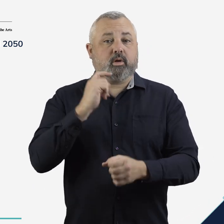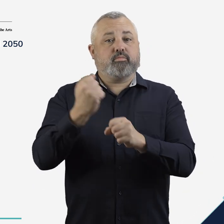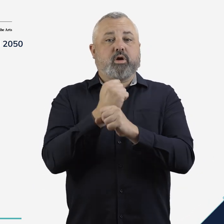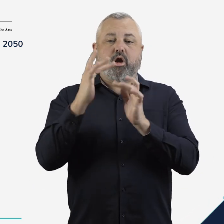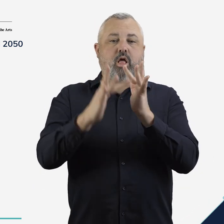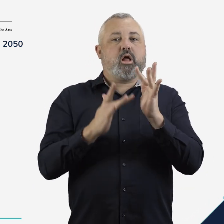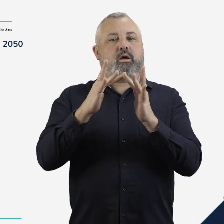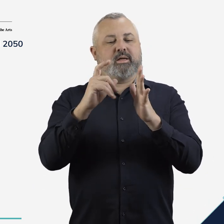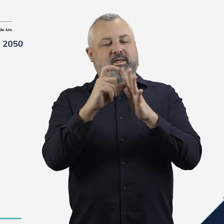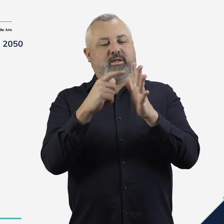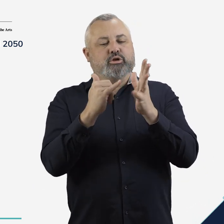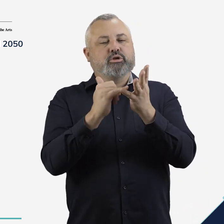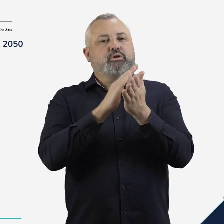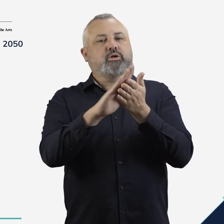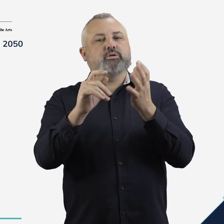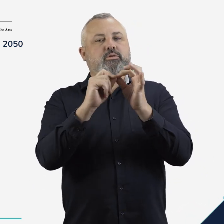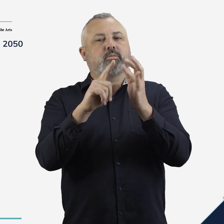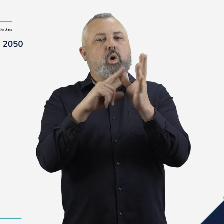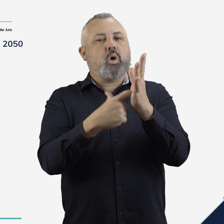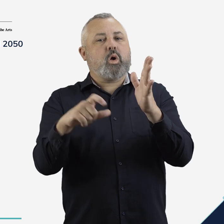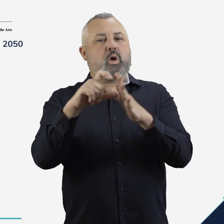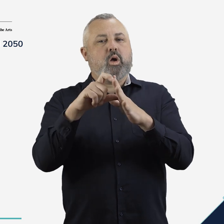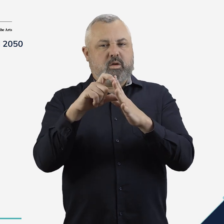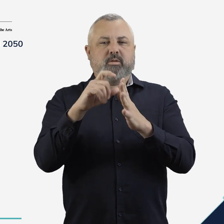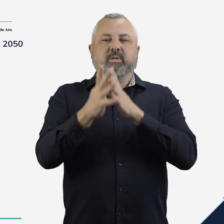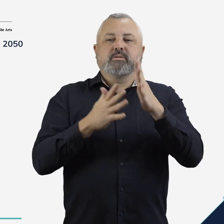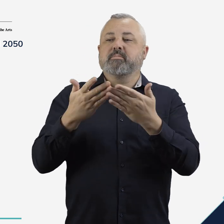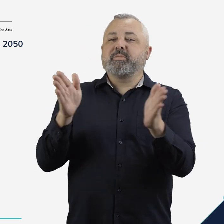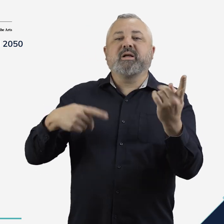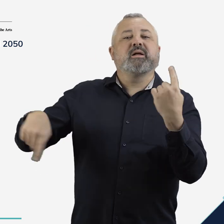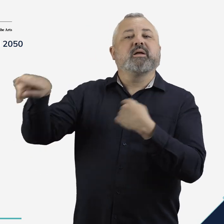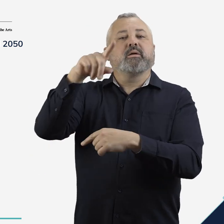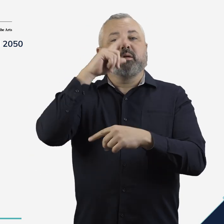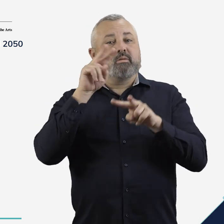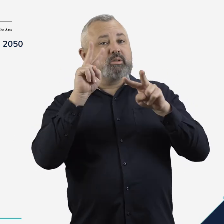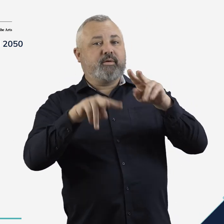Create a consumer dashboard that will provide the public with